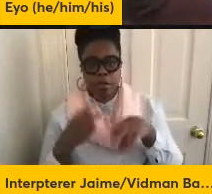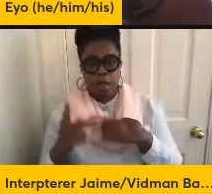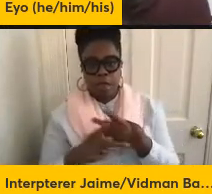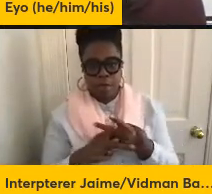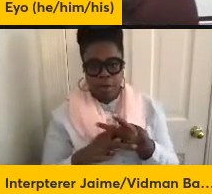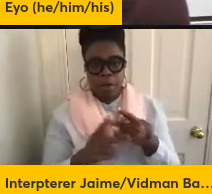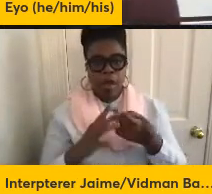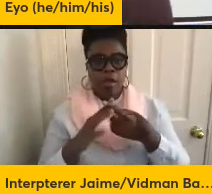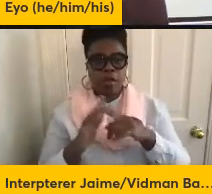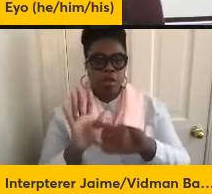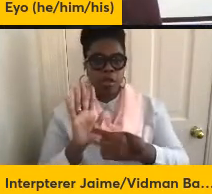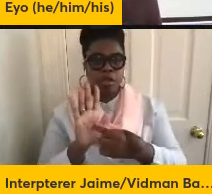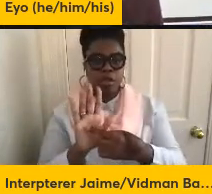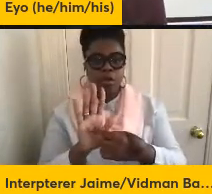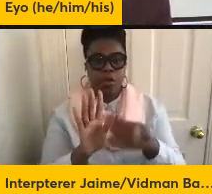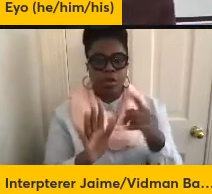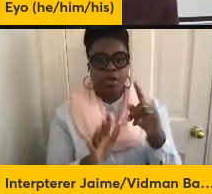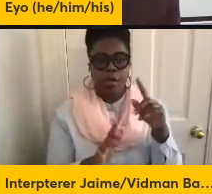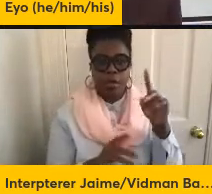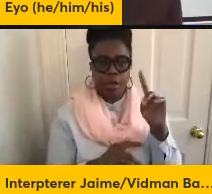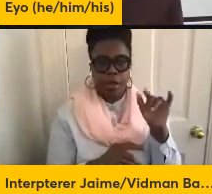showing you some of this data on on females.